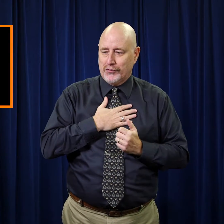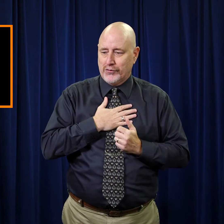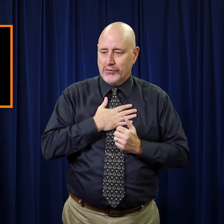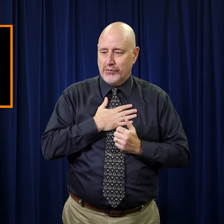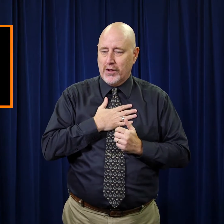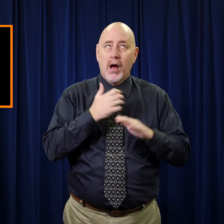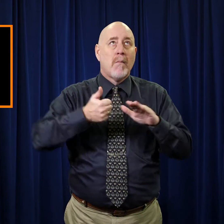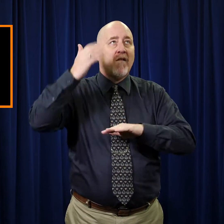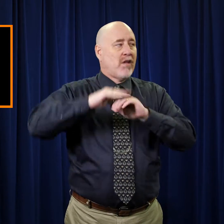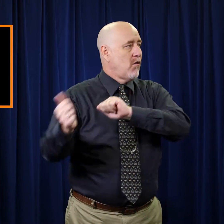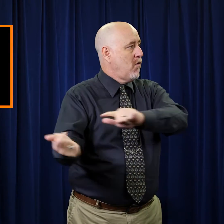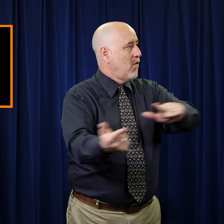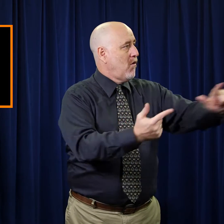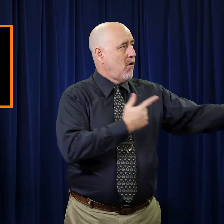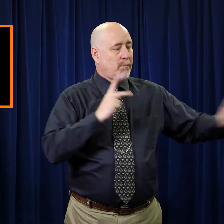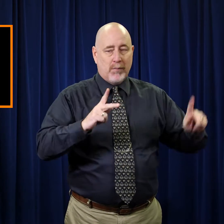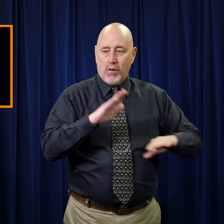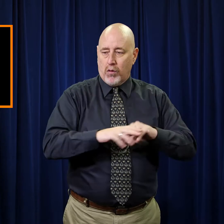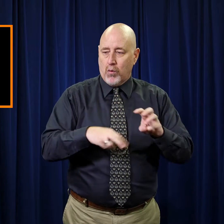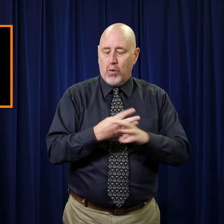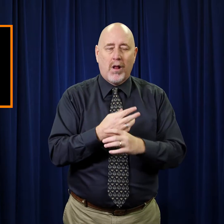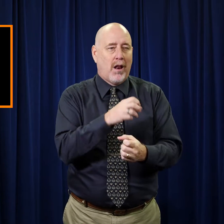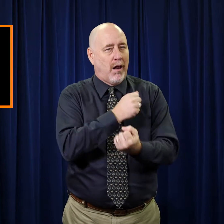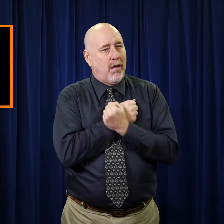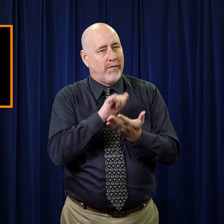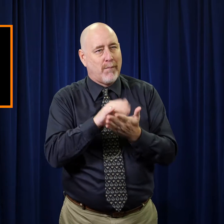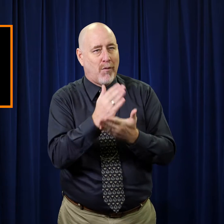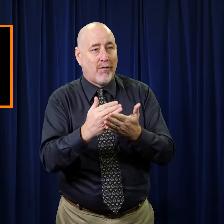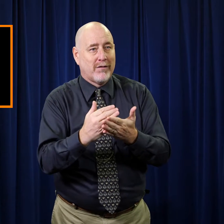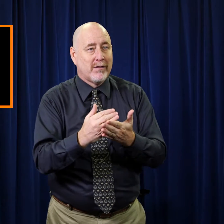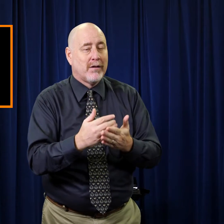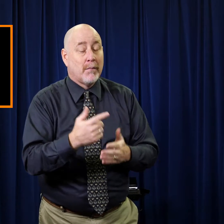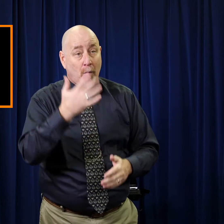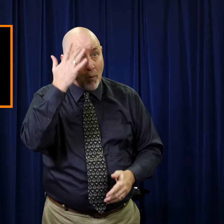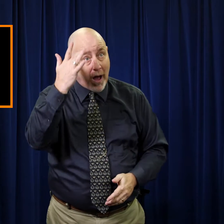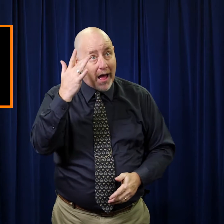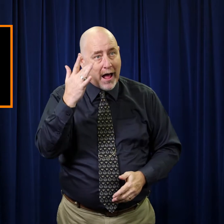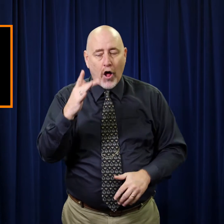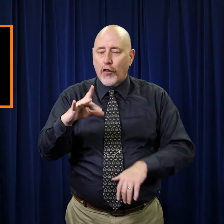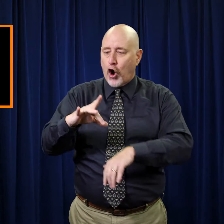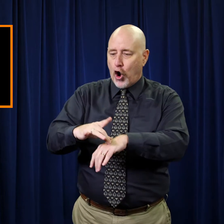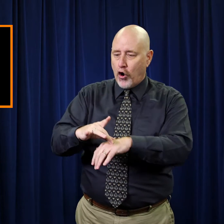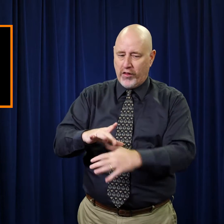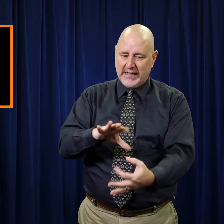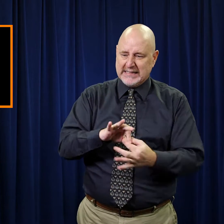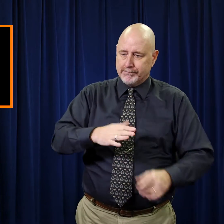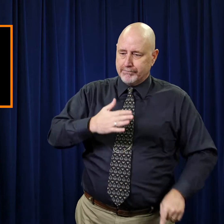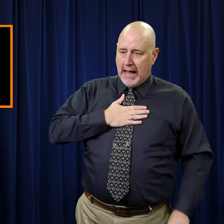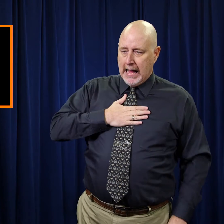to Me above all the people." I love this part. He said, "Because the earth is Mine."